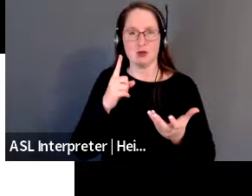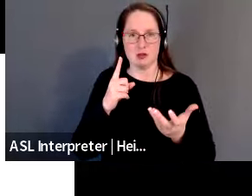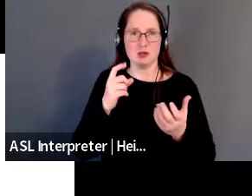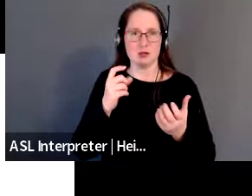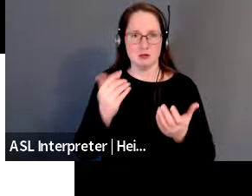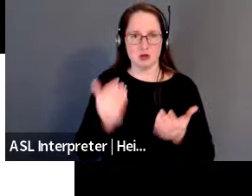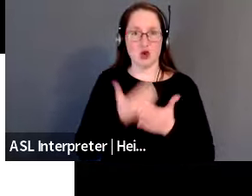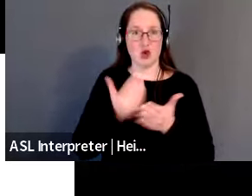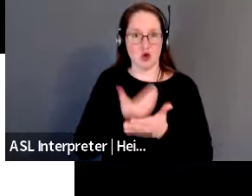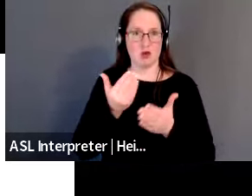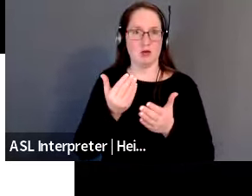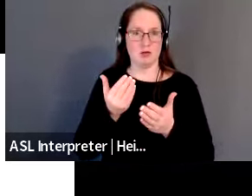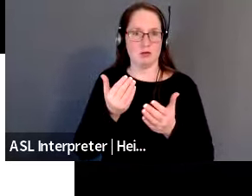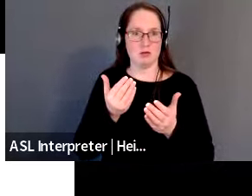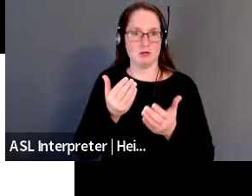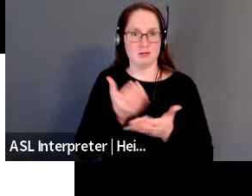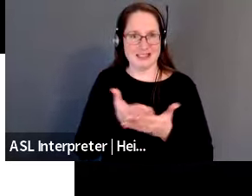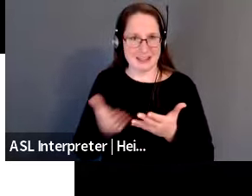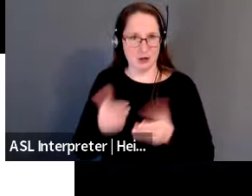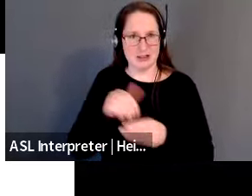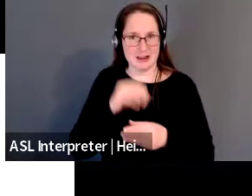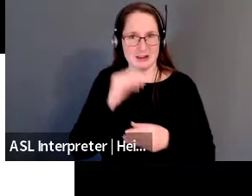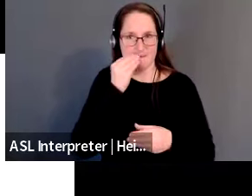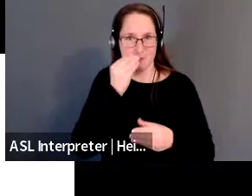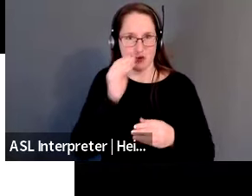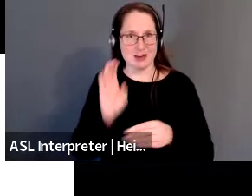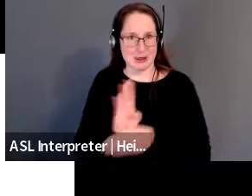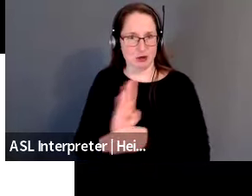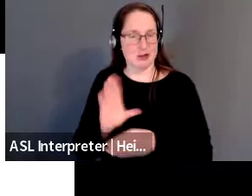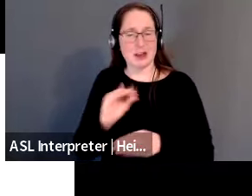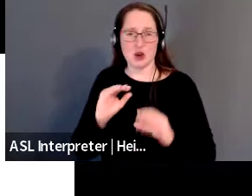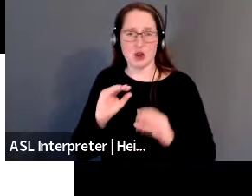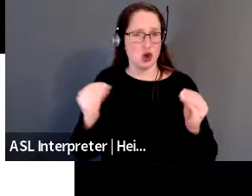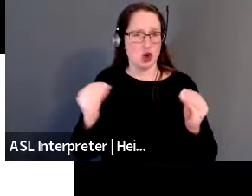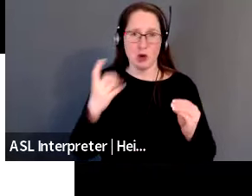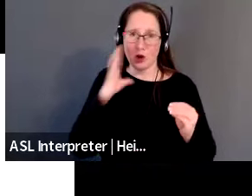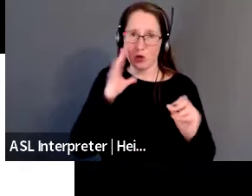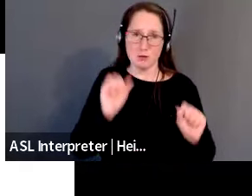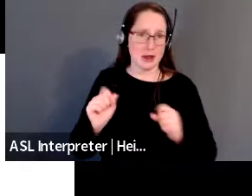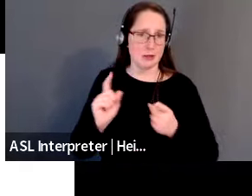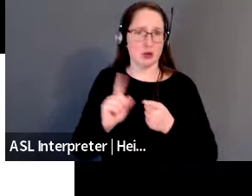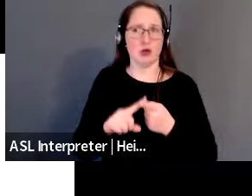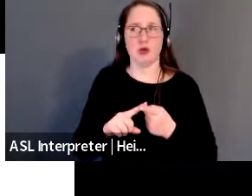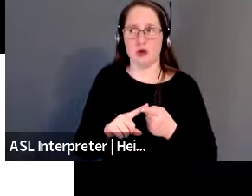to now categorize in the food industry. And nobody is going to be able to characterize